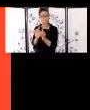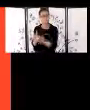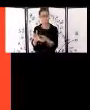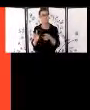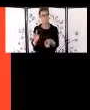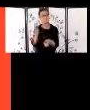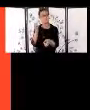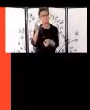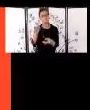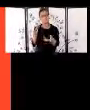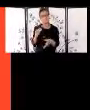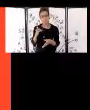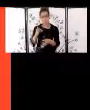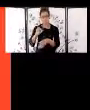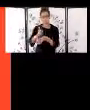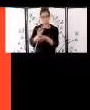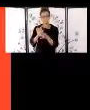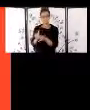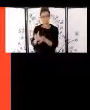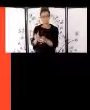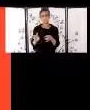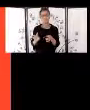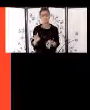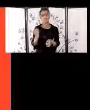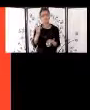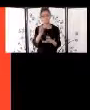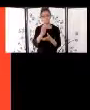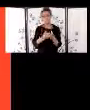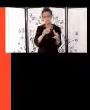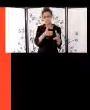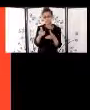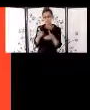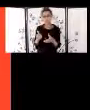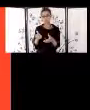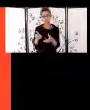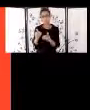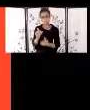particularly for equity seeking communities, and that there are many unique entry points